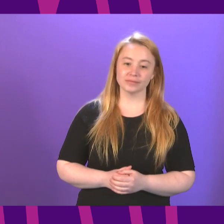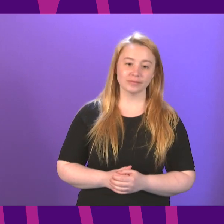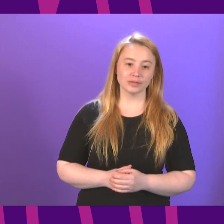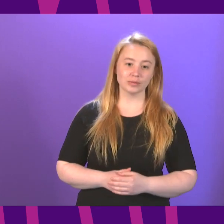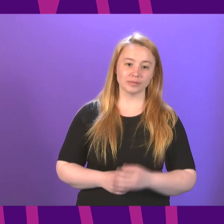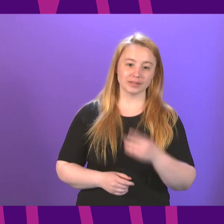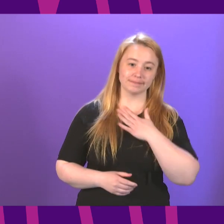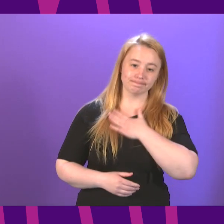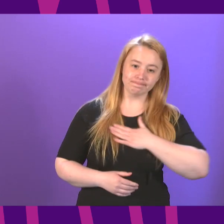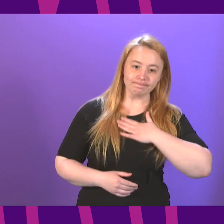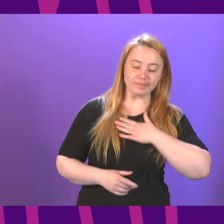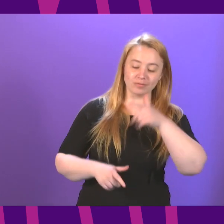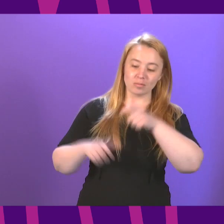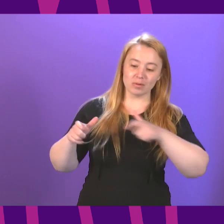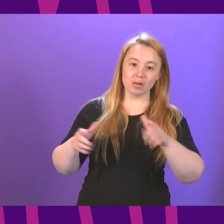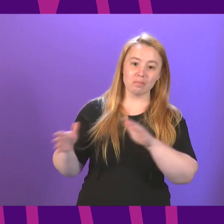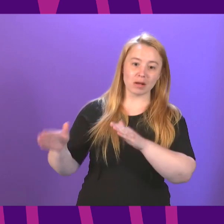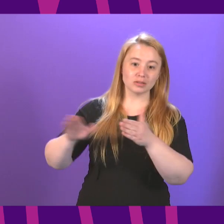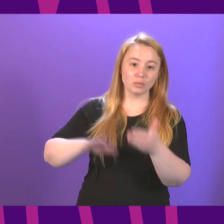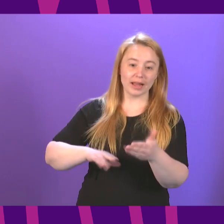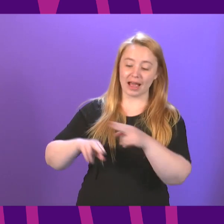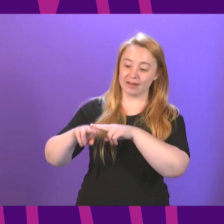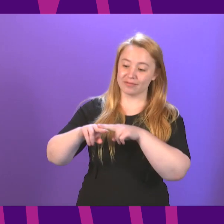have lost a loved one and in saying thank you to all our heroes on the front line.